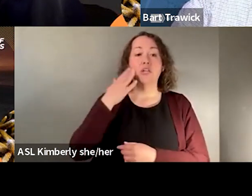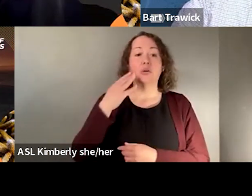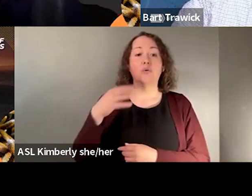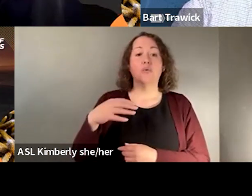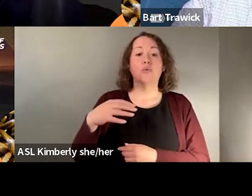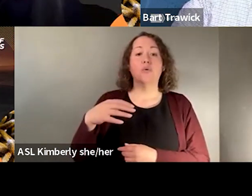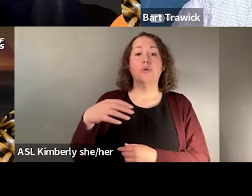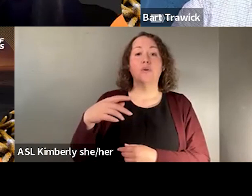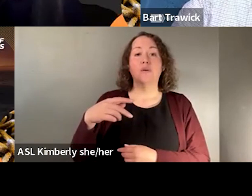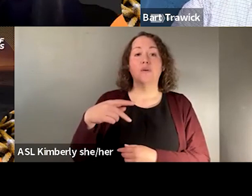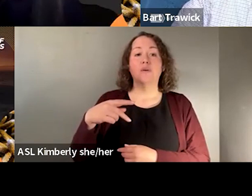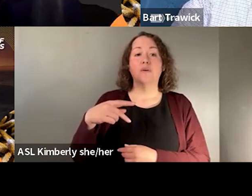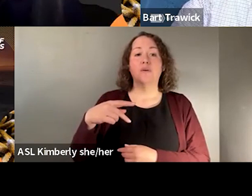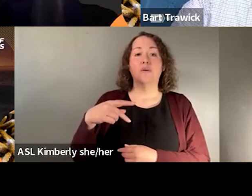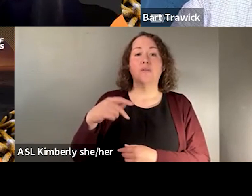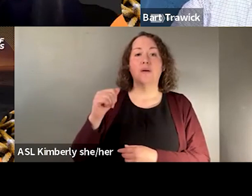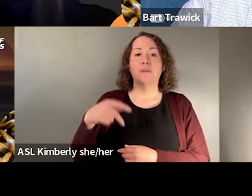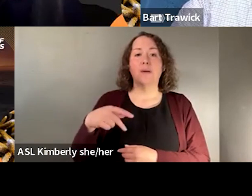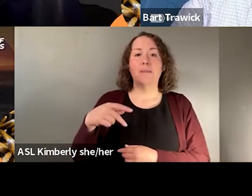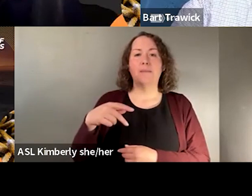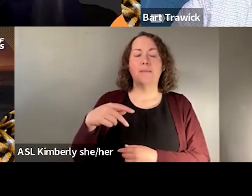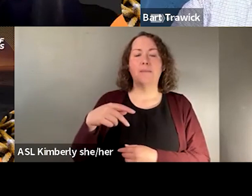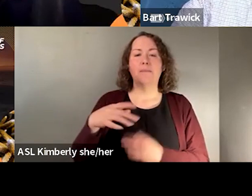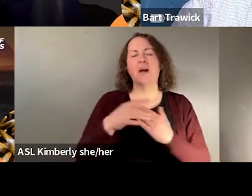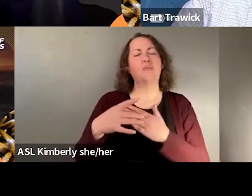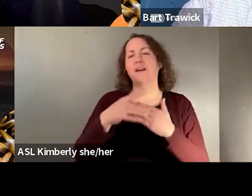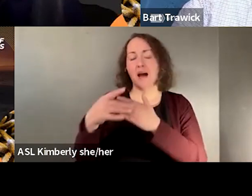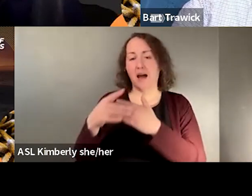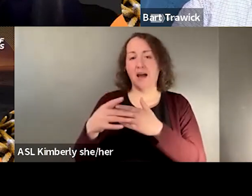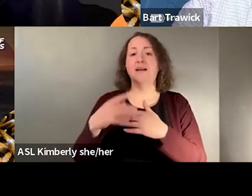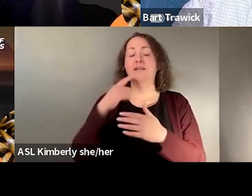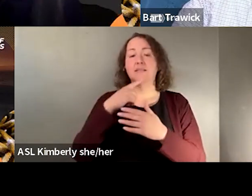that you need to provide a list of the senior person's professional preparation and list it